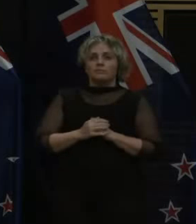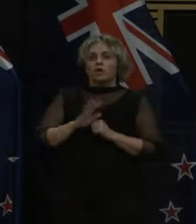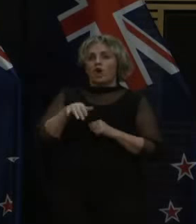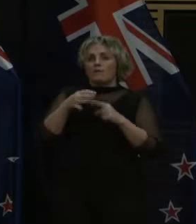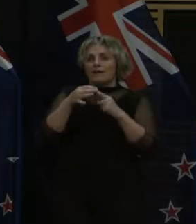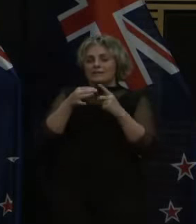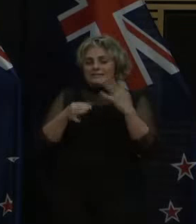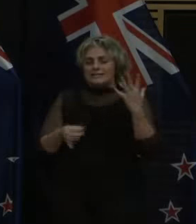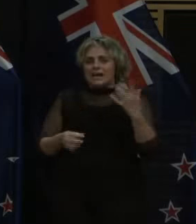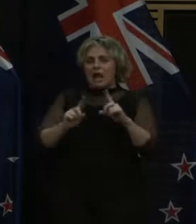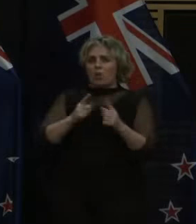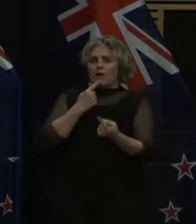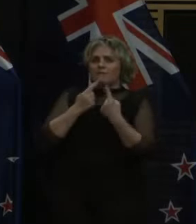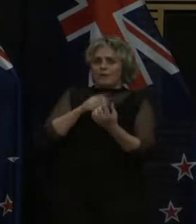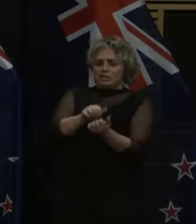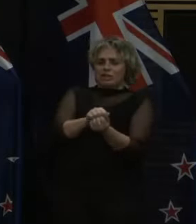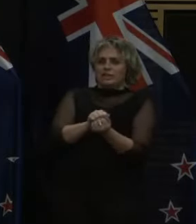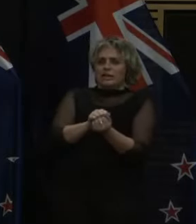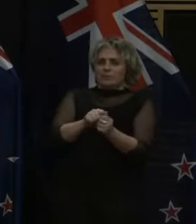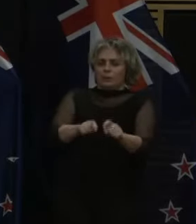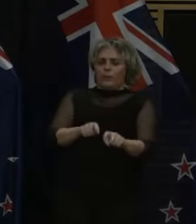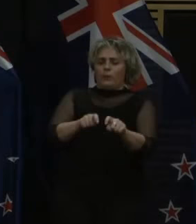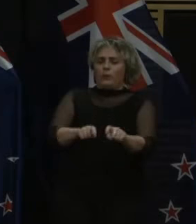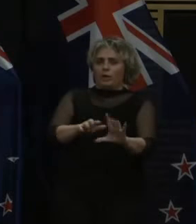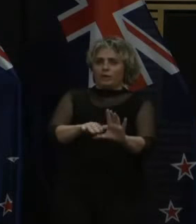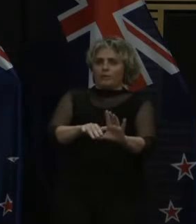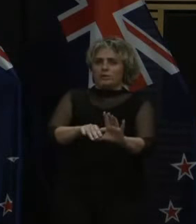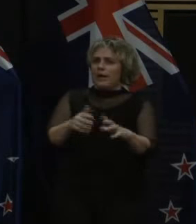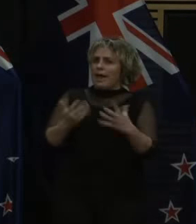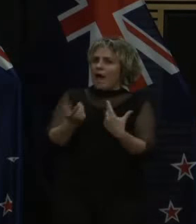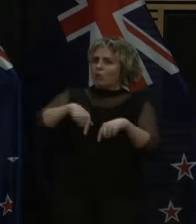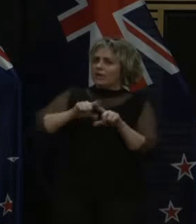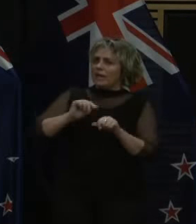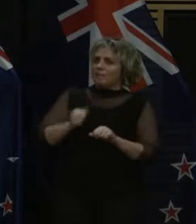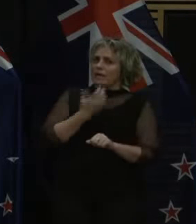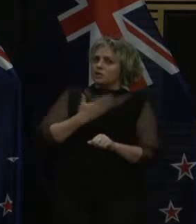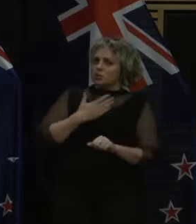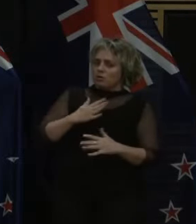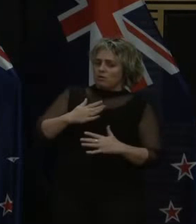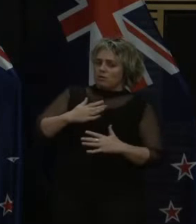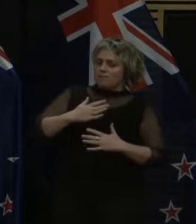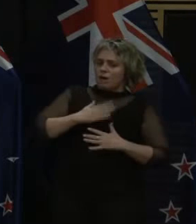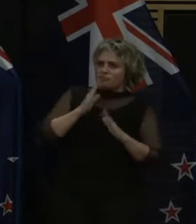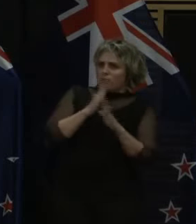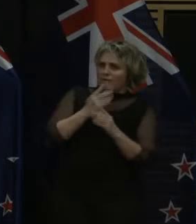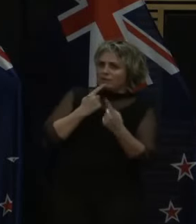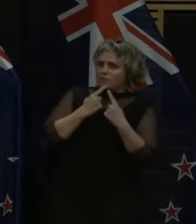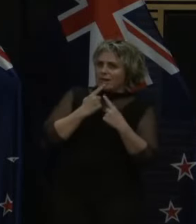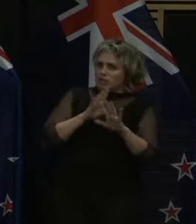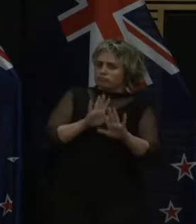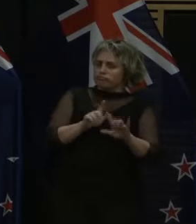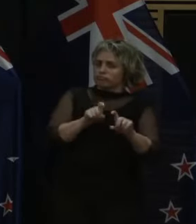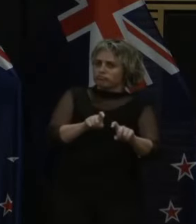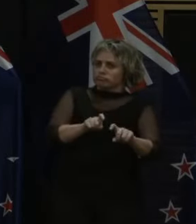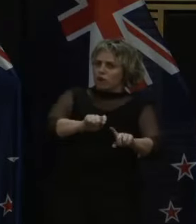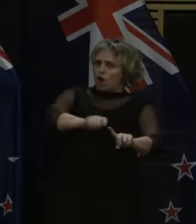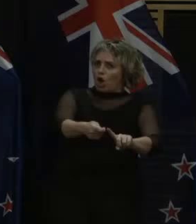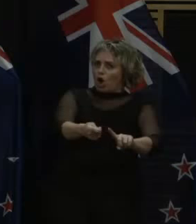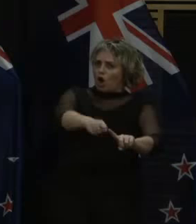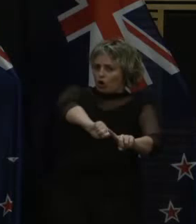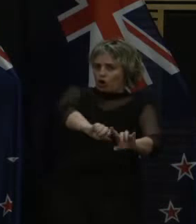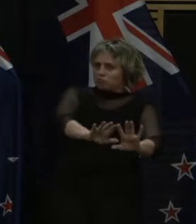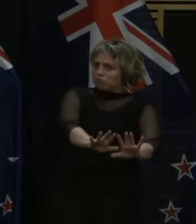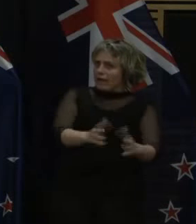boosters.